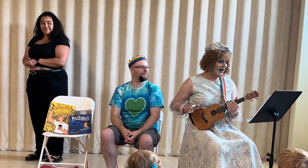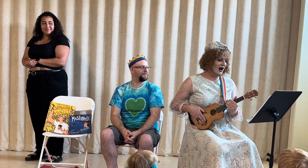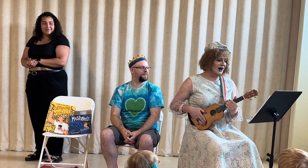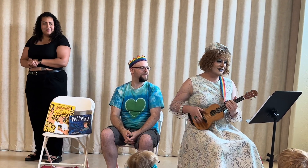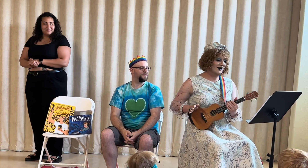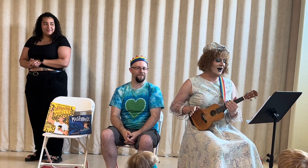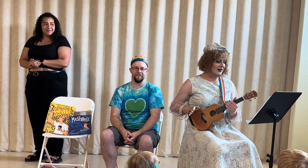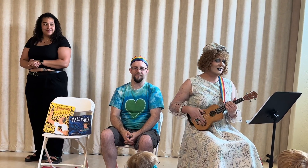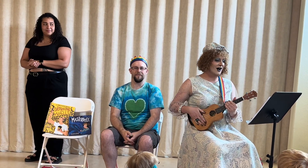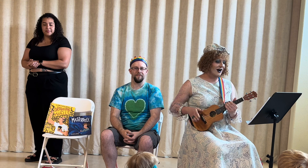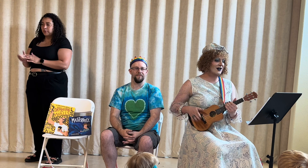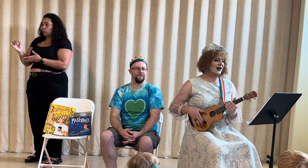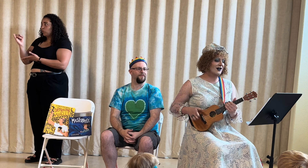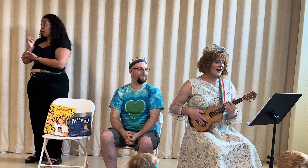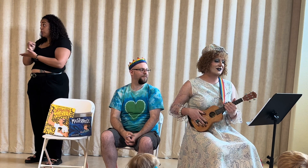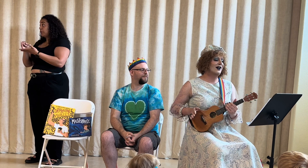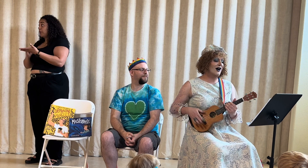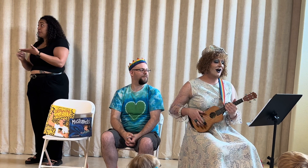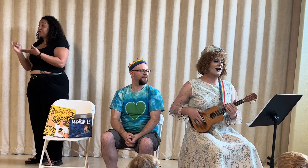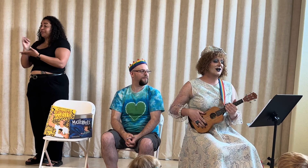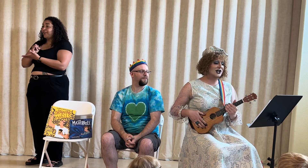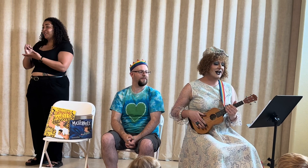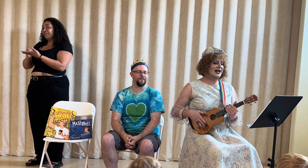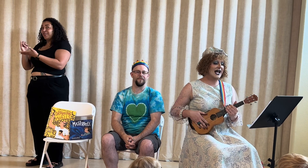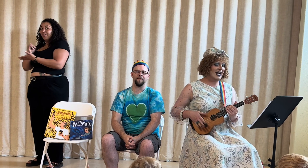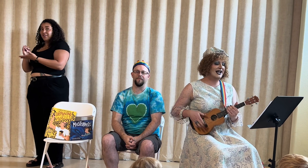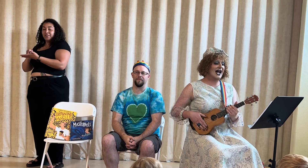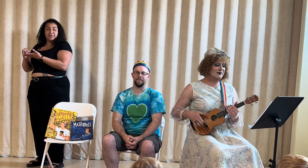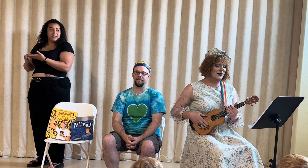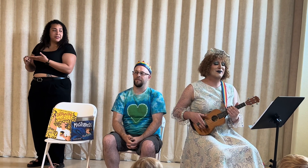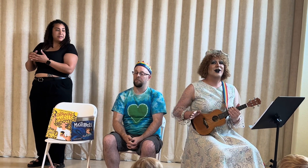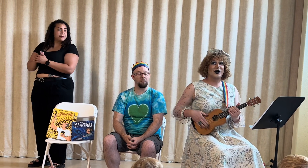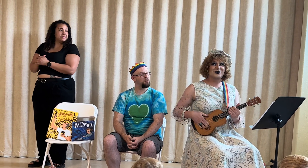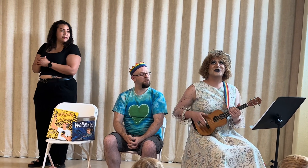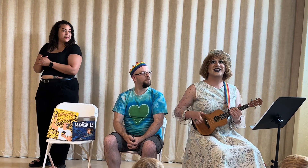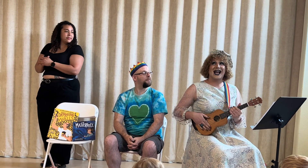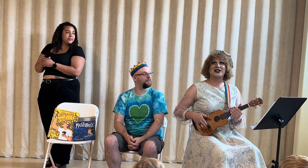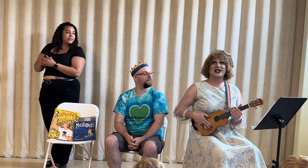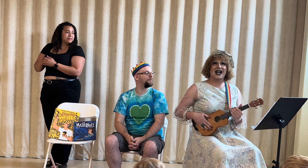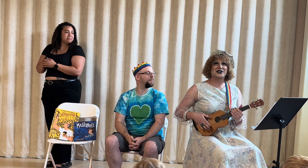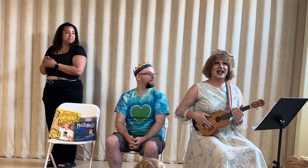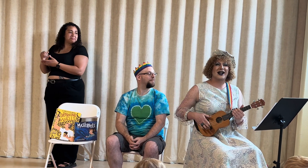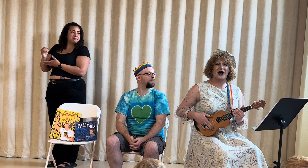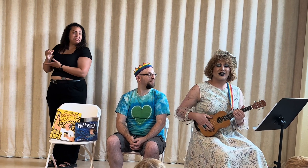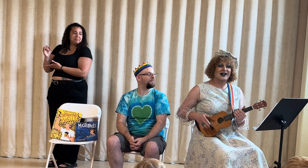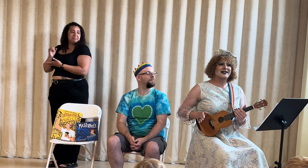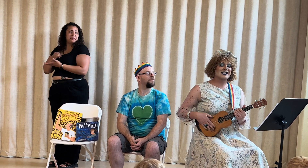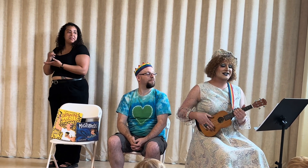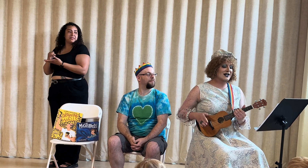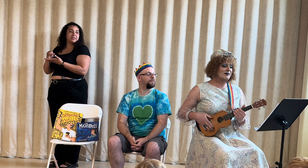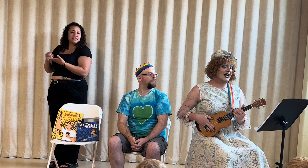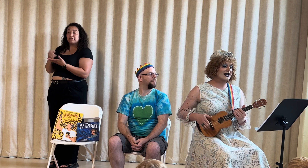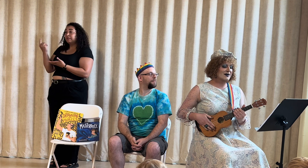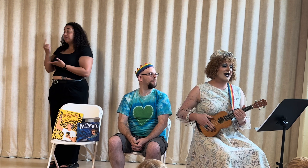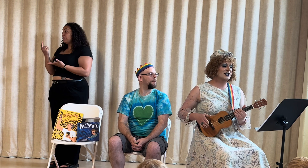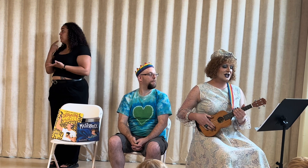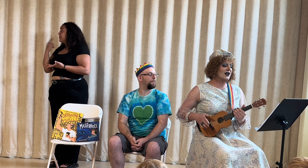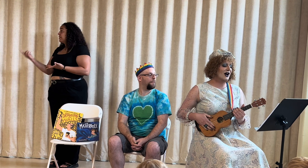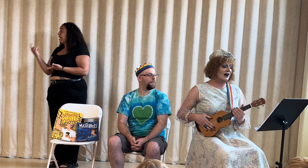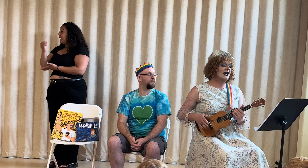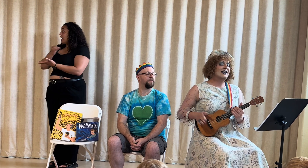Art. Art, ar ar ar, art. Art art shakak kakak boom Oh shakikak shikak kakak ART Did Somebody Mention Art?